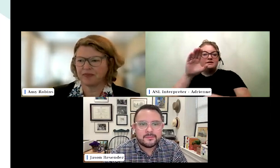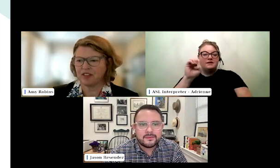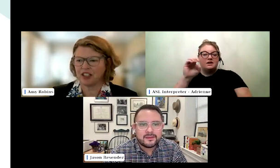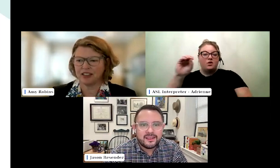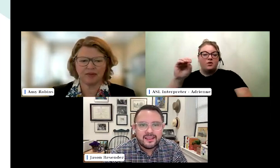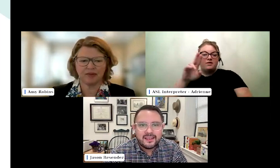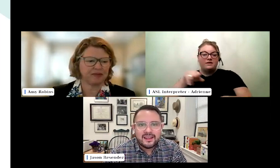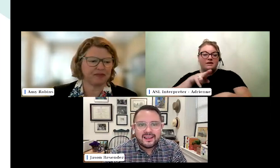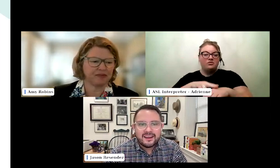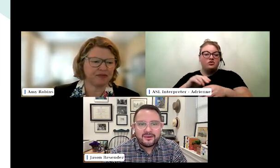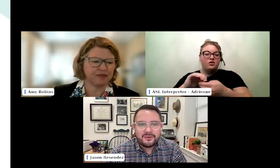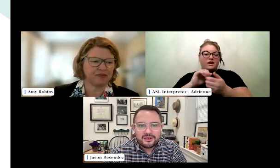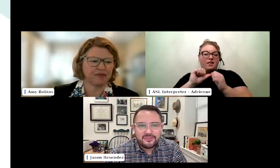Joseph.